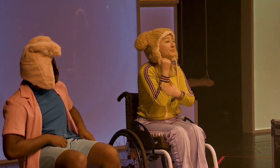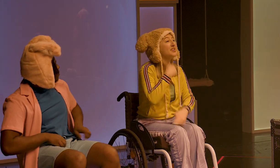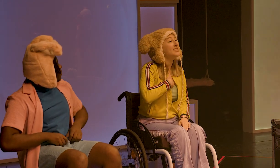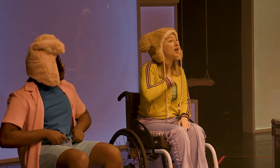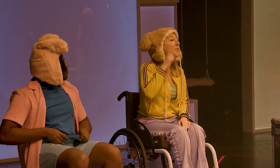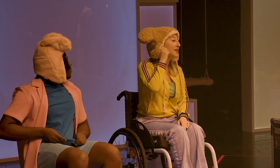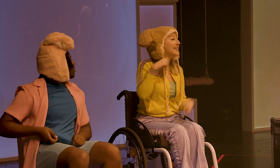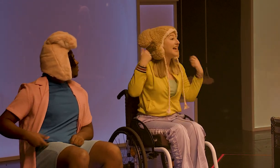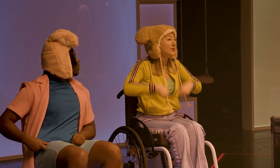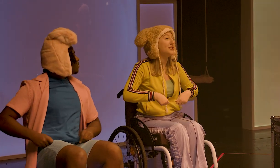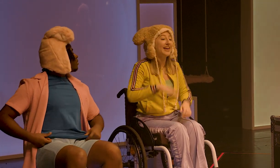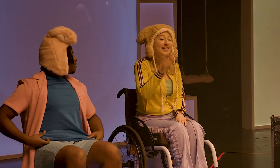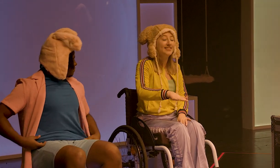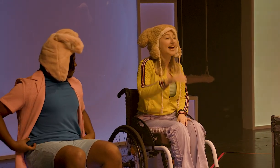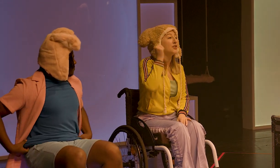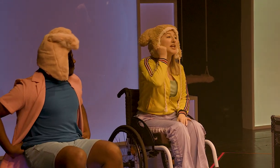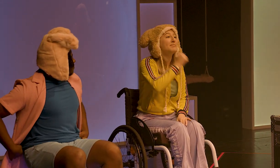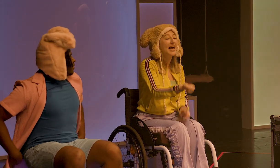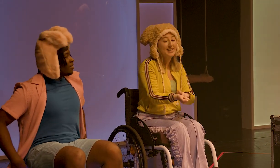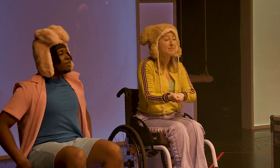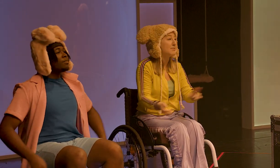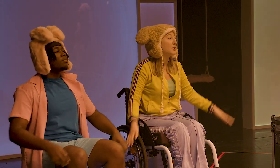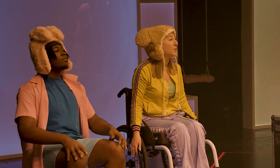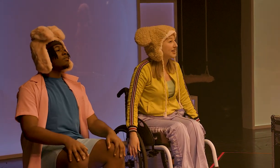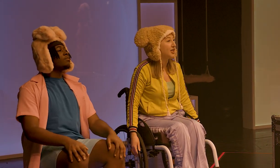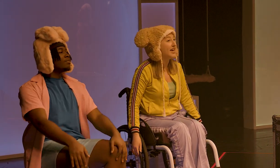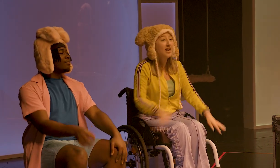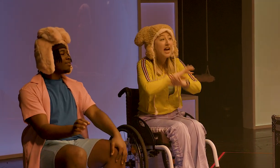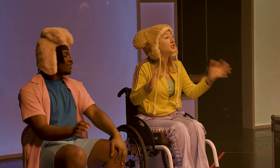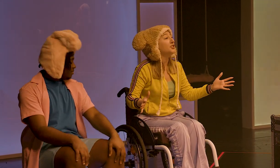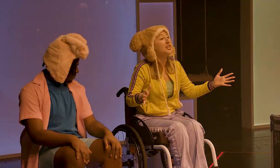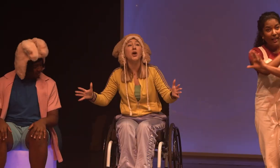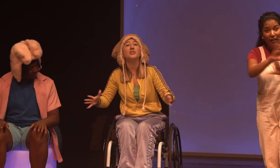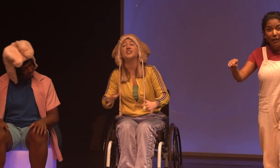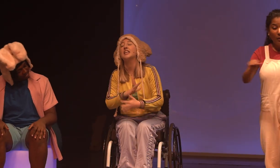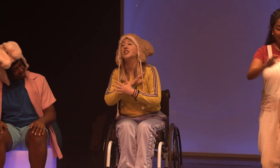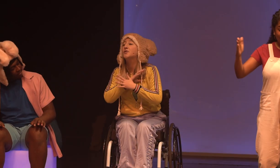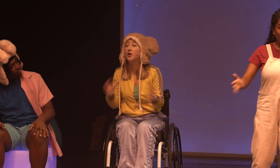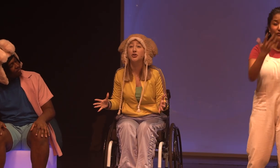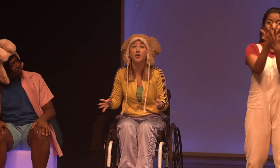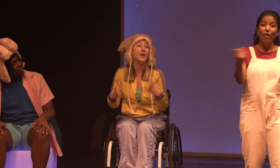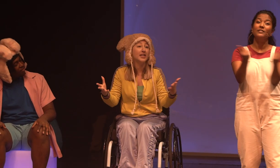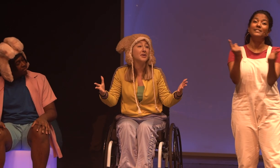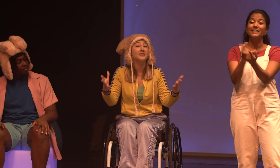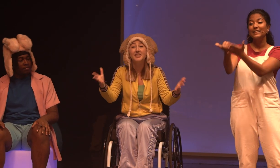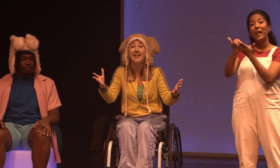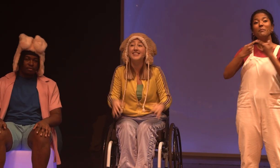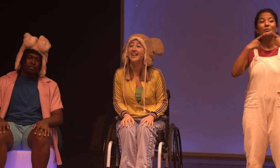purple trousers, green top, yellow jacket sat on a black and baby blue wheelchair. And just so you know, the stage is full of stuff we're going to be using today to